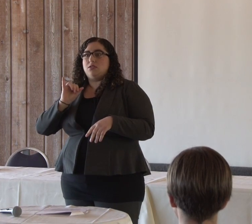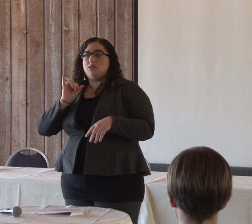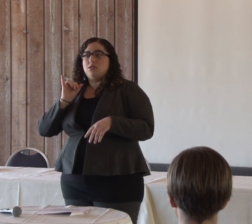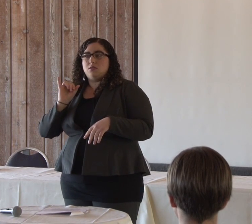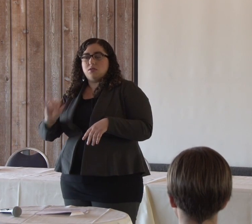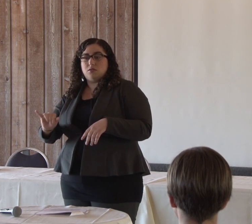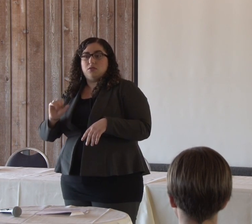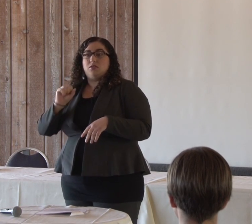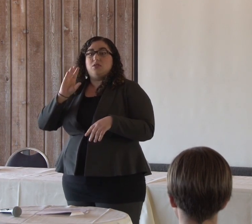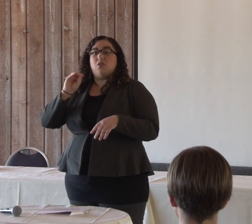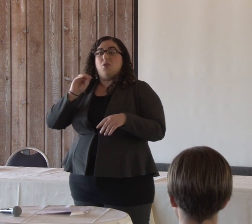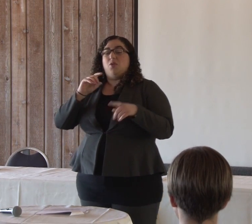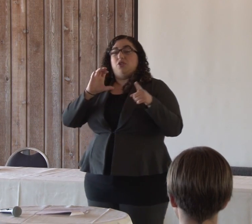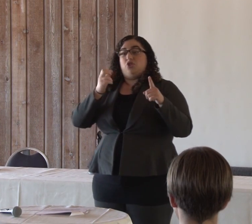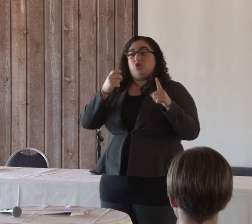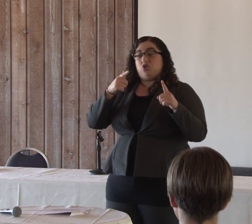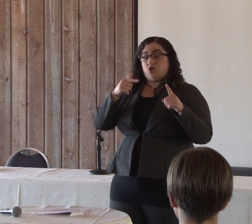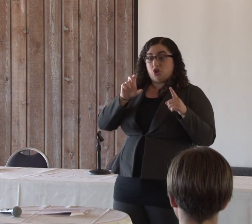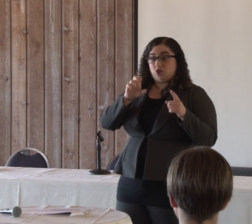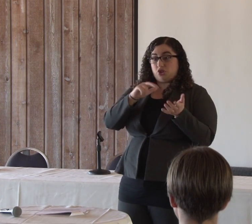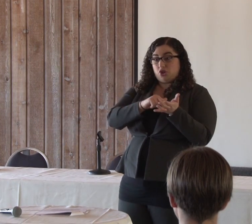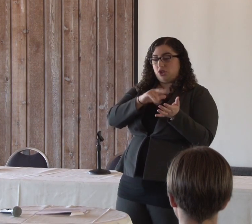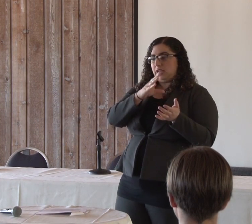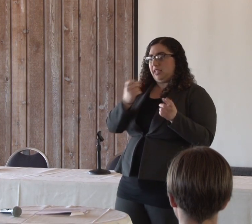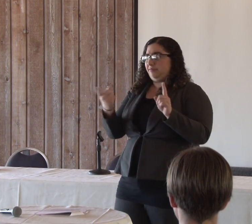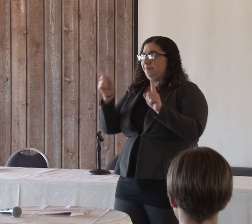she's had two children. And they're saying, Oh the two kids are downstairs and